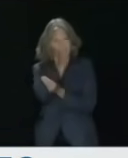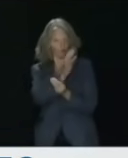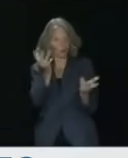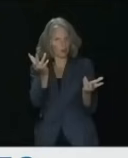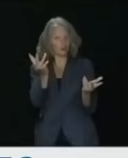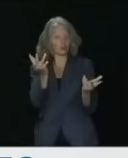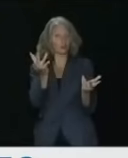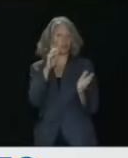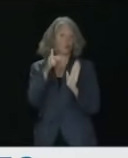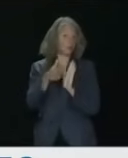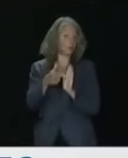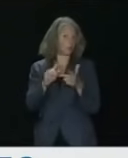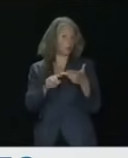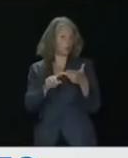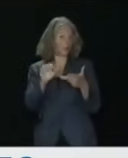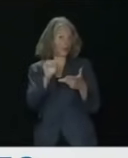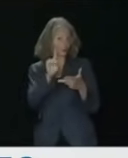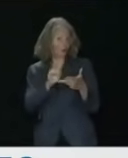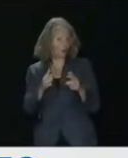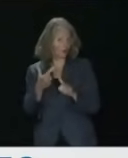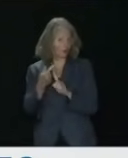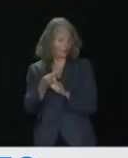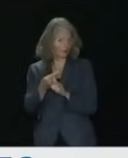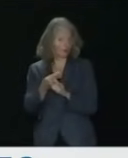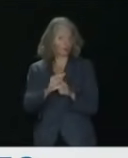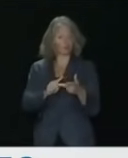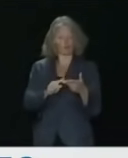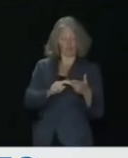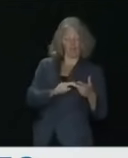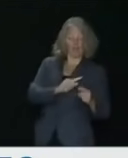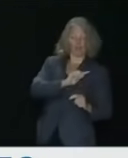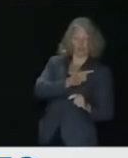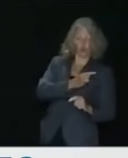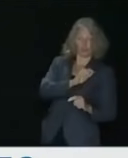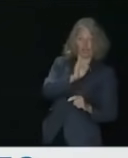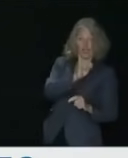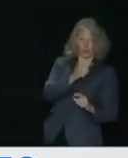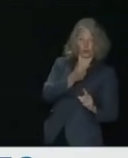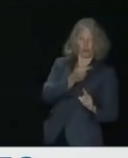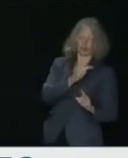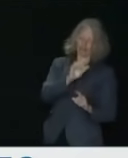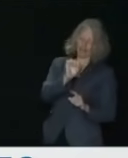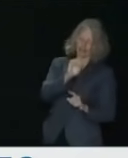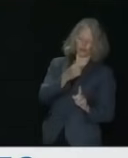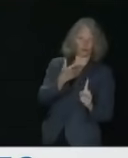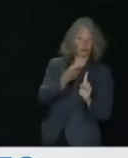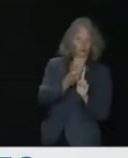COURSE ALL THE INFORMATION IN FRONT OF THEM, ABOUT